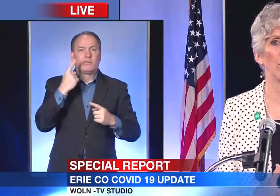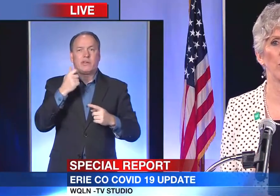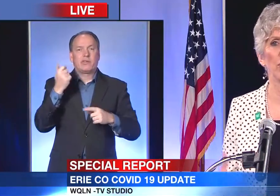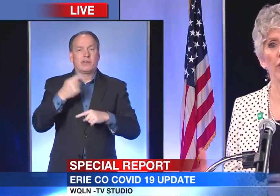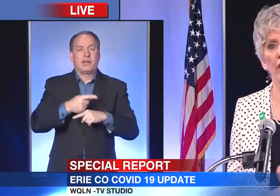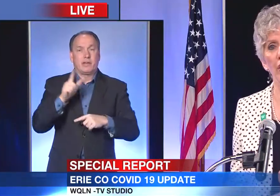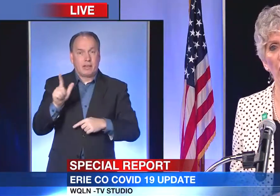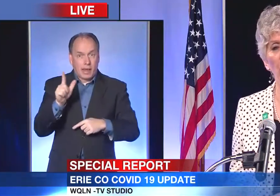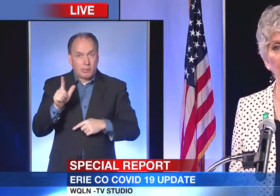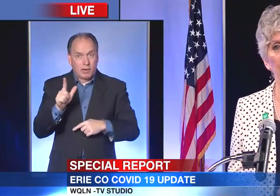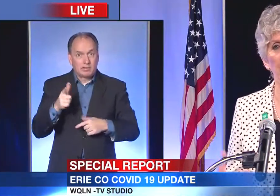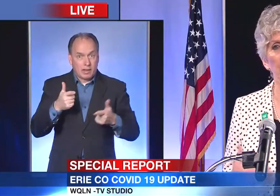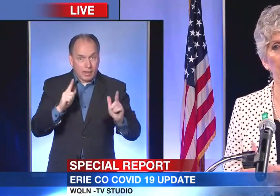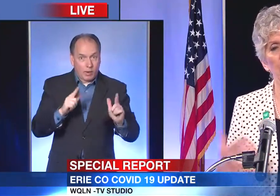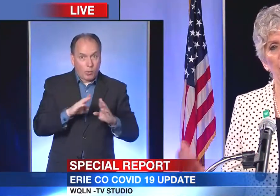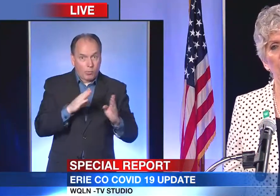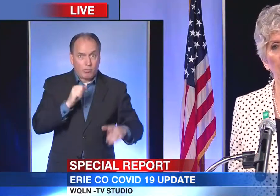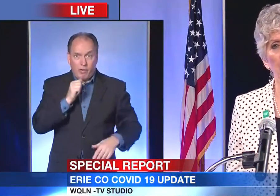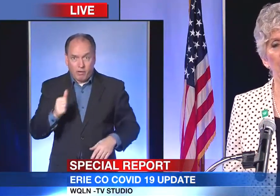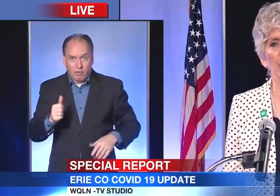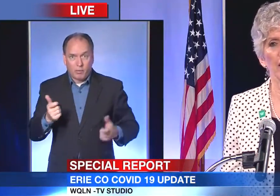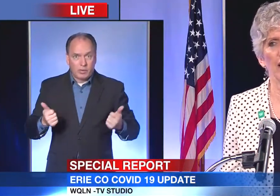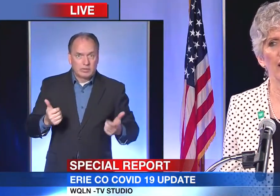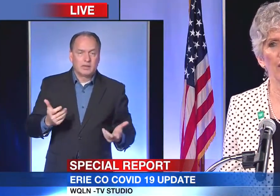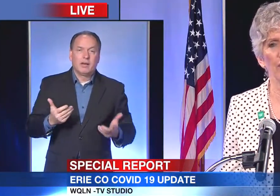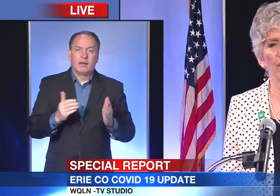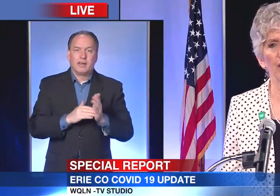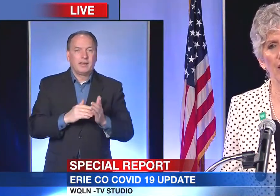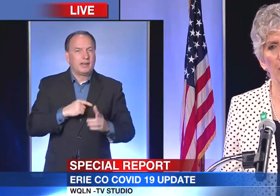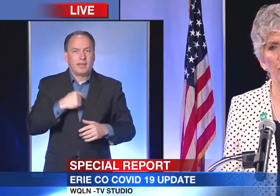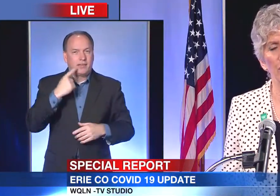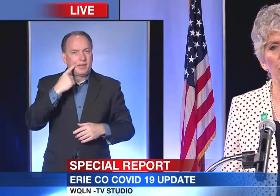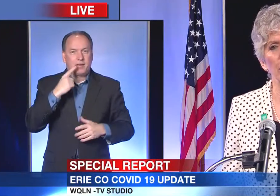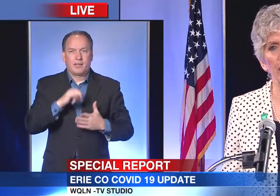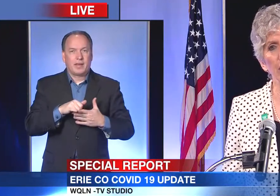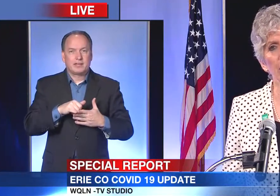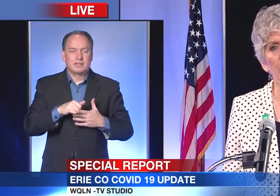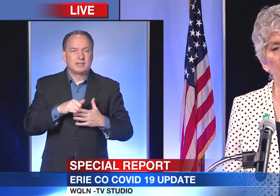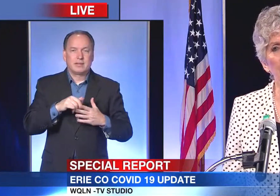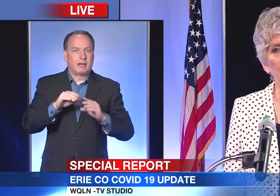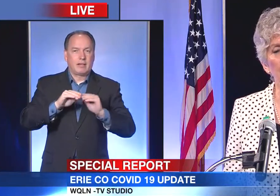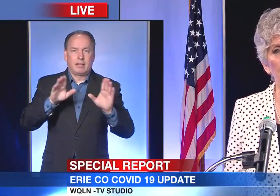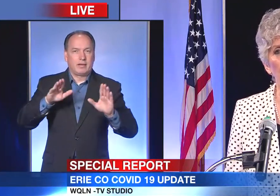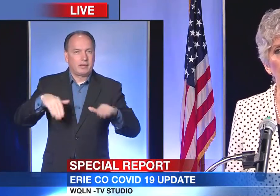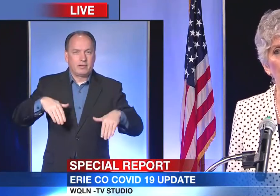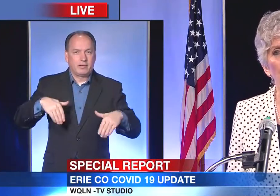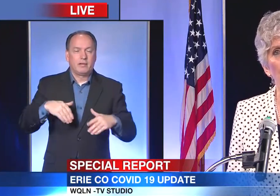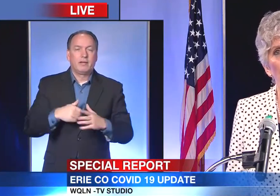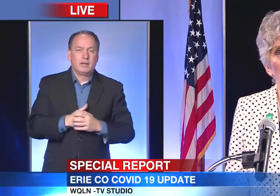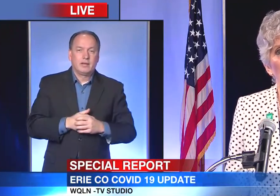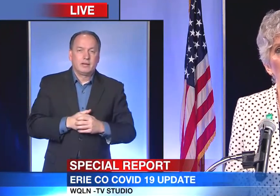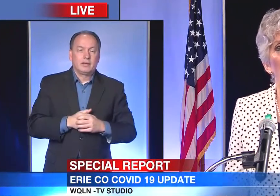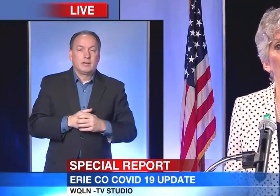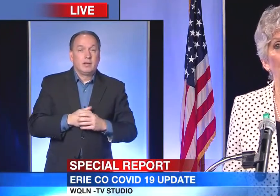AND SO YOU KNOW, THERE WAS A QUESTION THE OTHER DAY, ARE LIBRARIES ALLOWED TO OPEN OR ARE THEY NOT, AND AGAIN, I DON'T